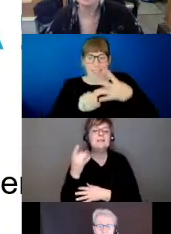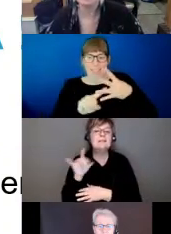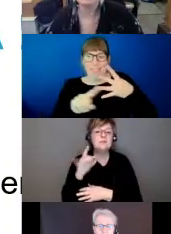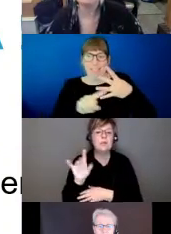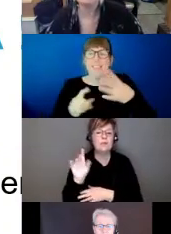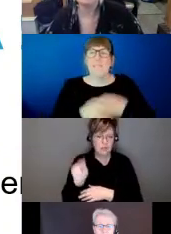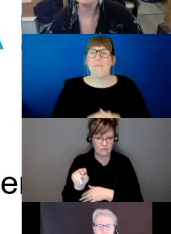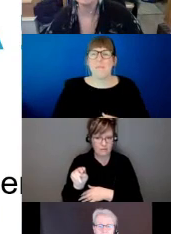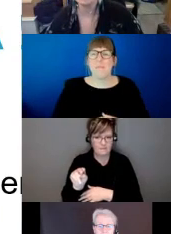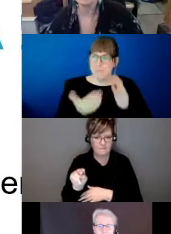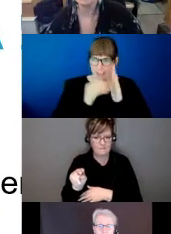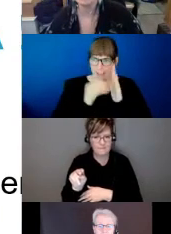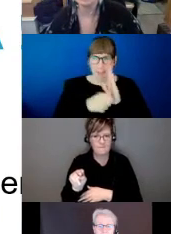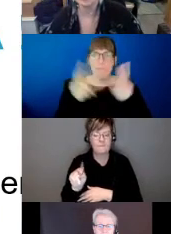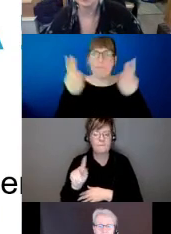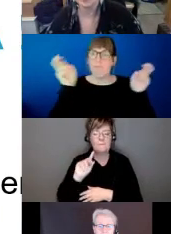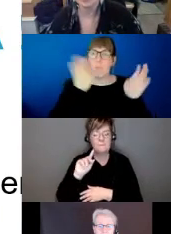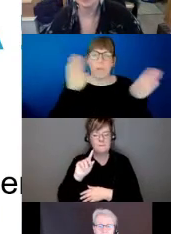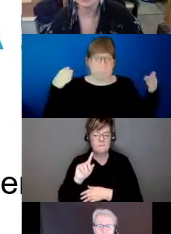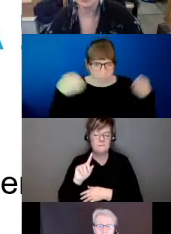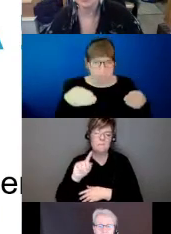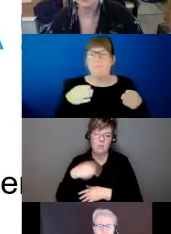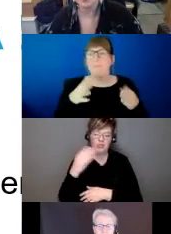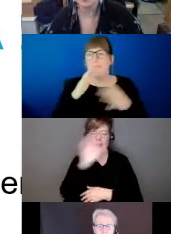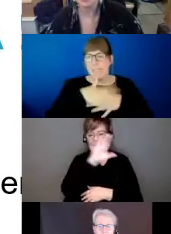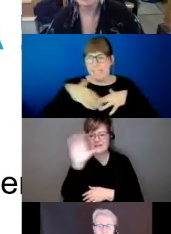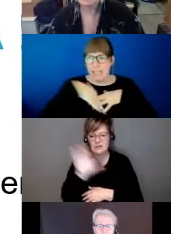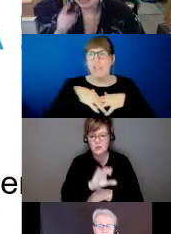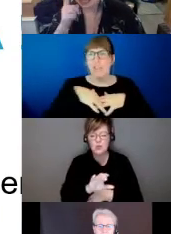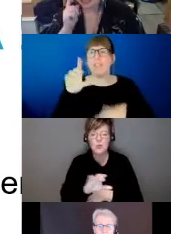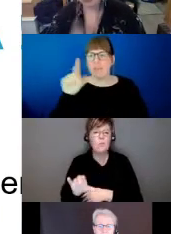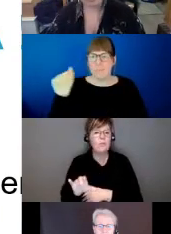OF INDIGENOUS DISABILITY AWARENESS MONTH. SO SEE YOU NEXT MONTH.